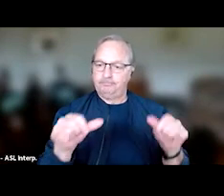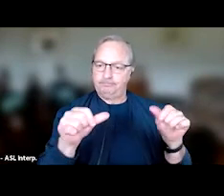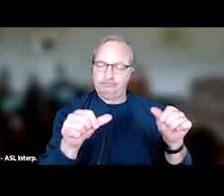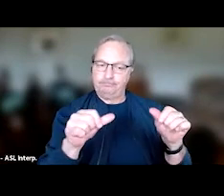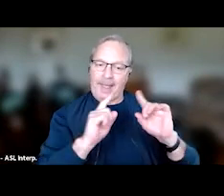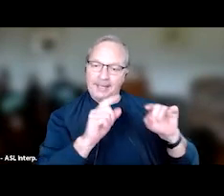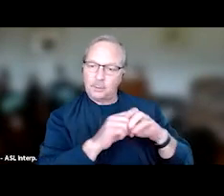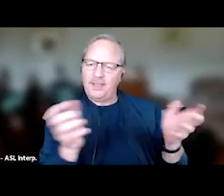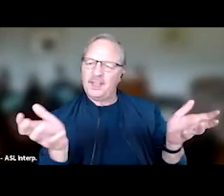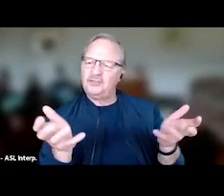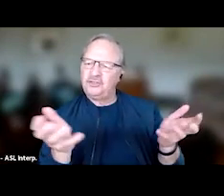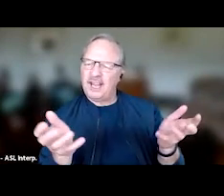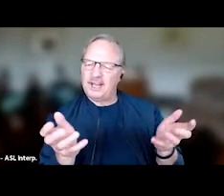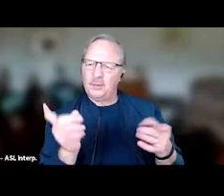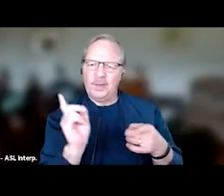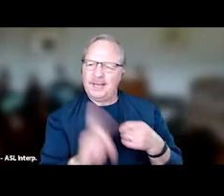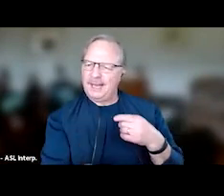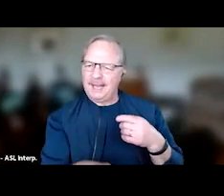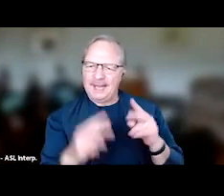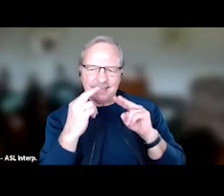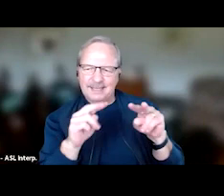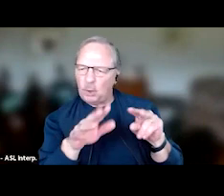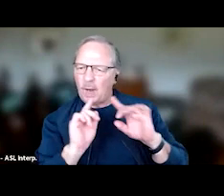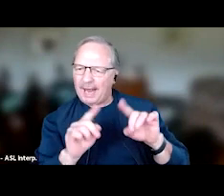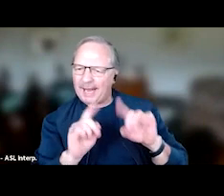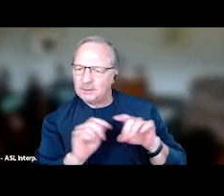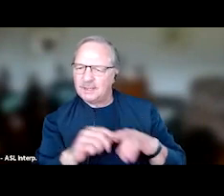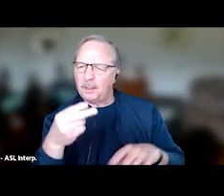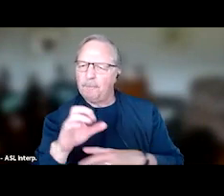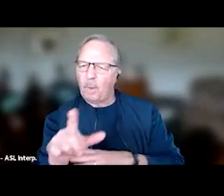Since I guess we can't see your answers in the poll, I would be really curious